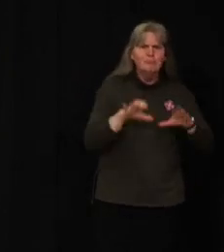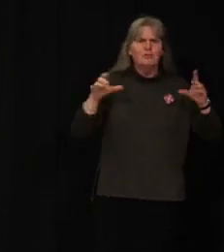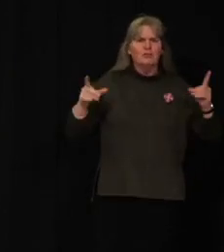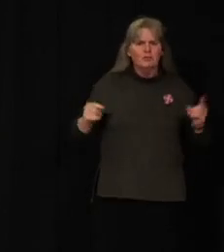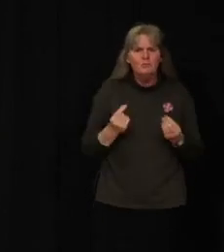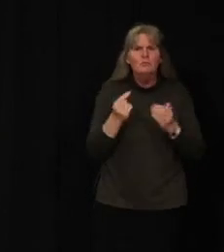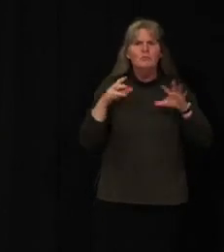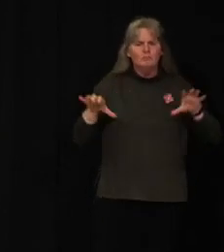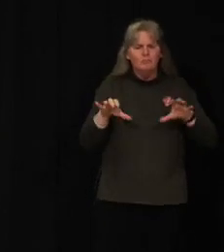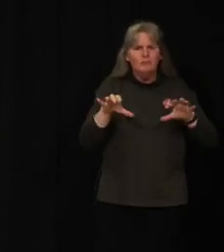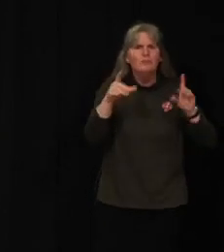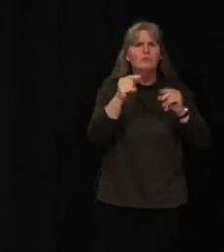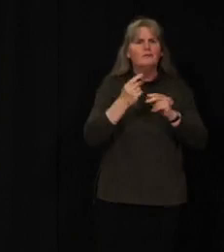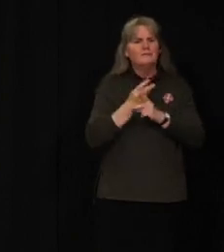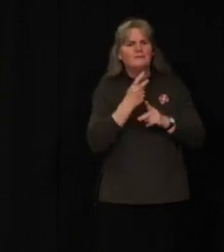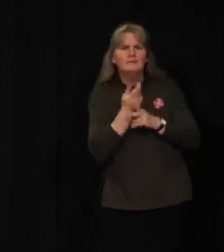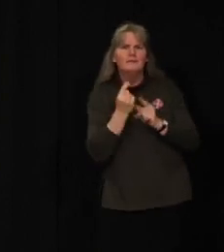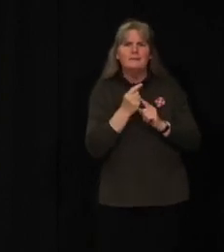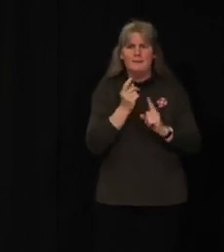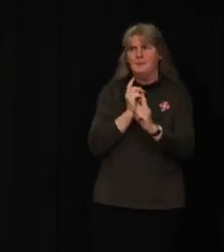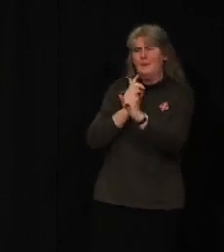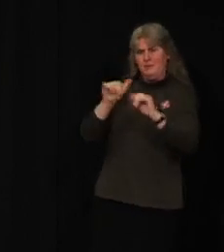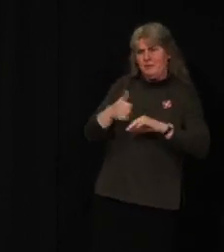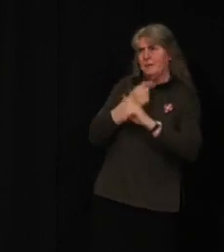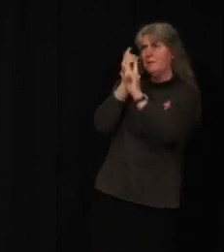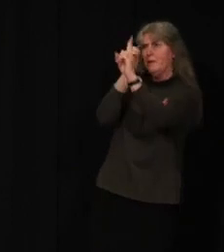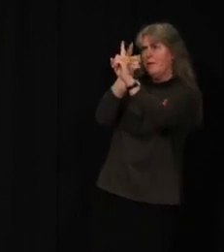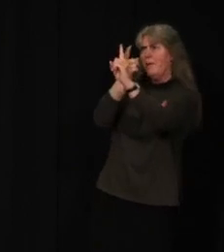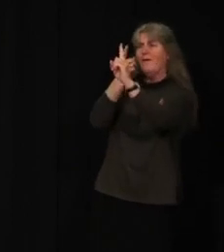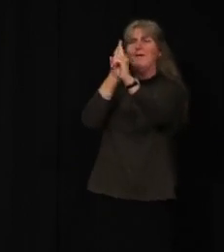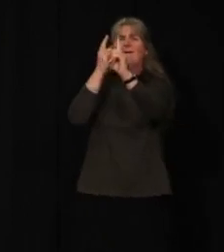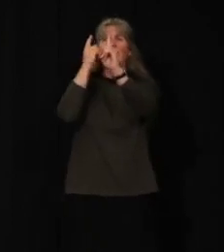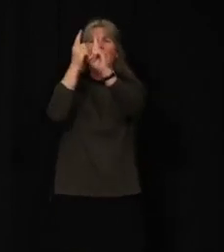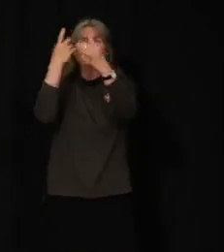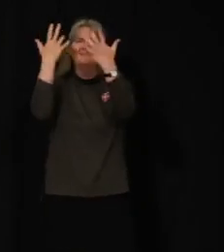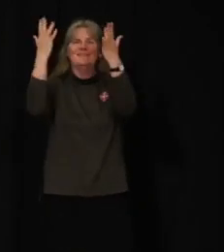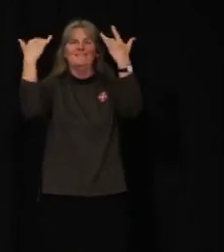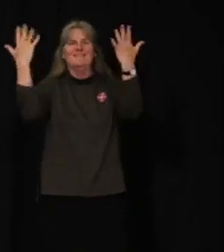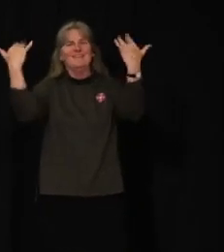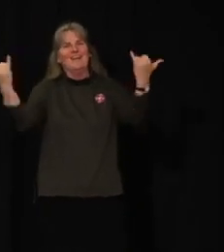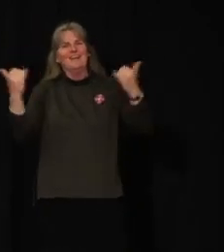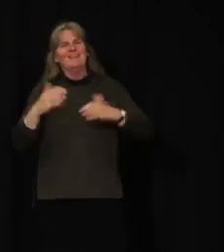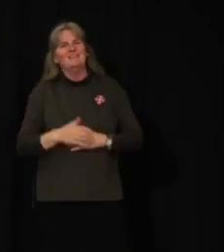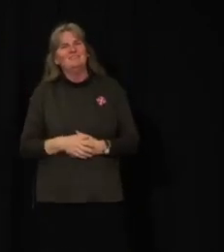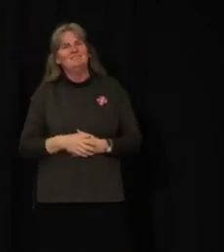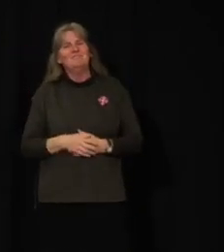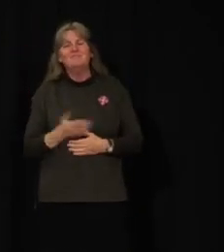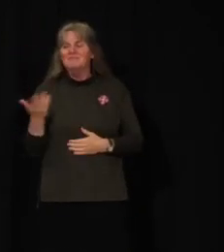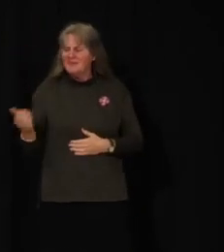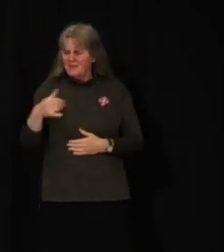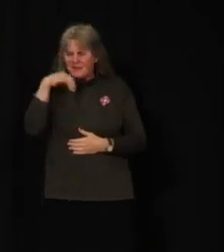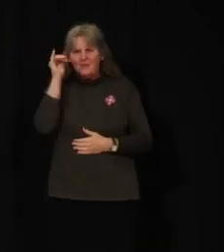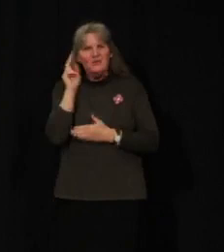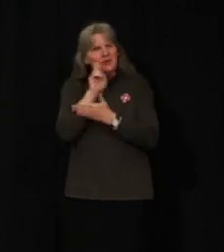forward. You knew where he wanted to go and you have reached your goal. Having a University and Yukon